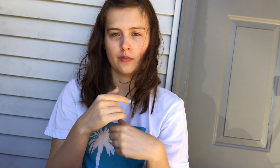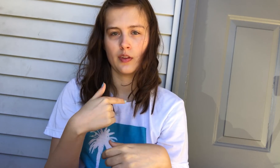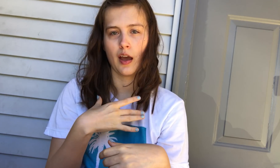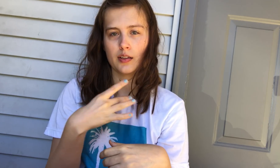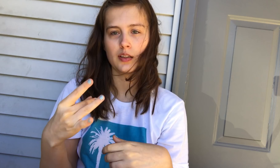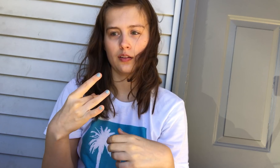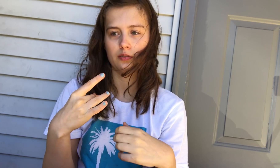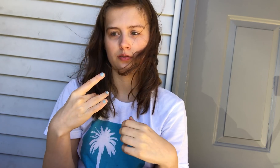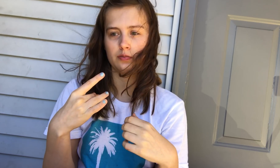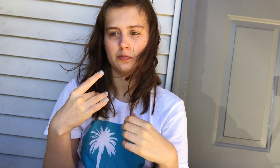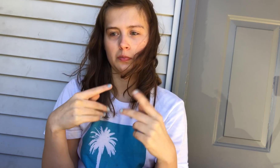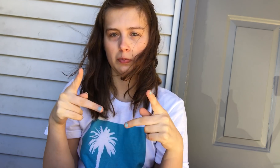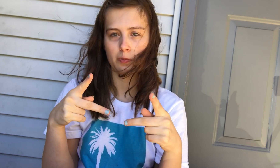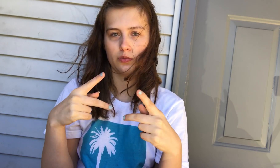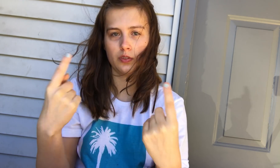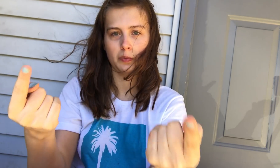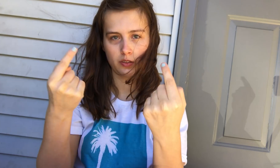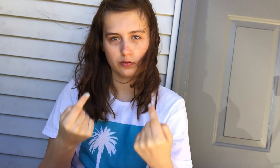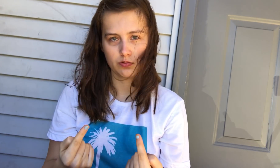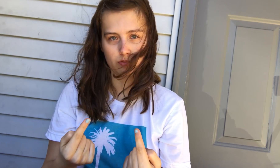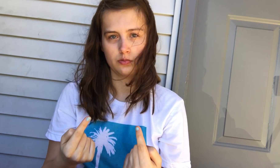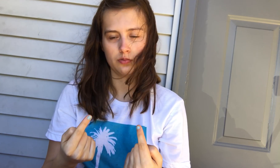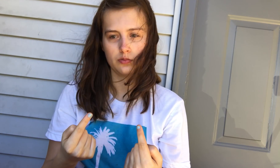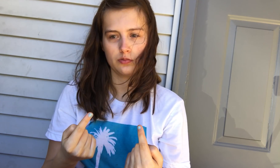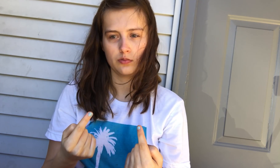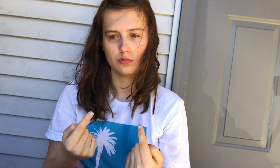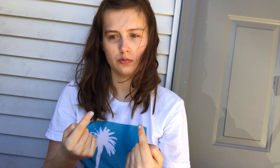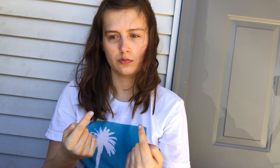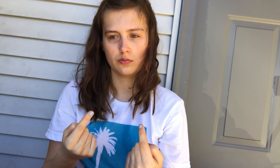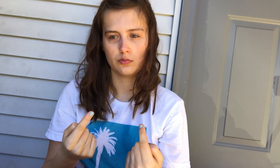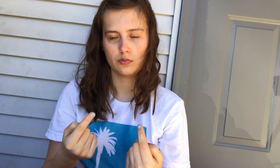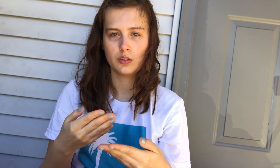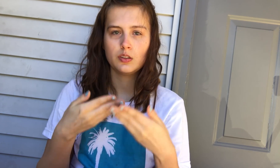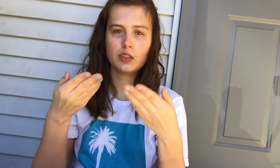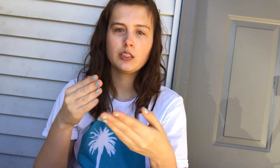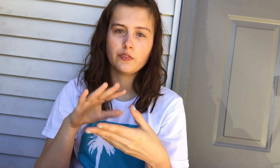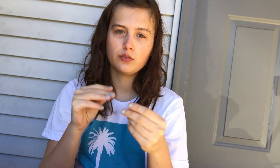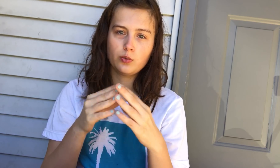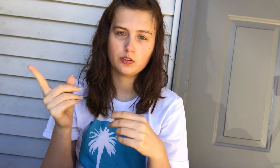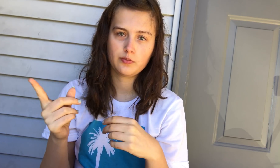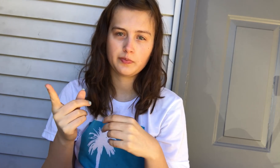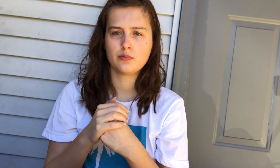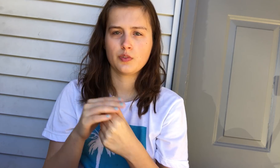I like having people come here and give their stories.